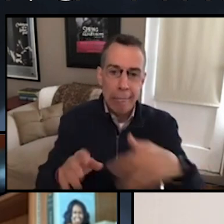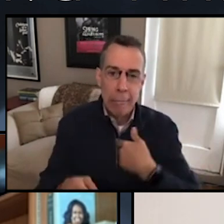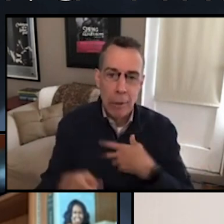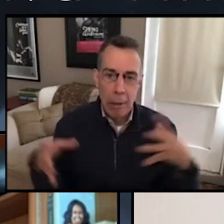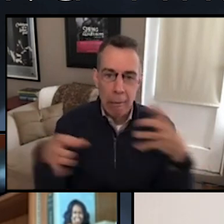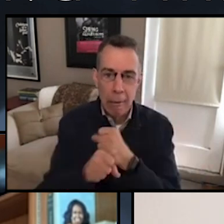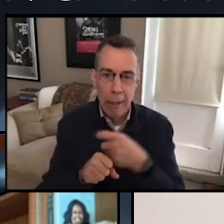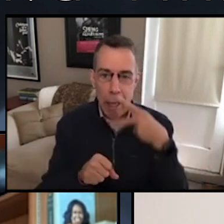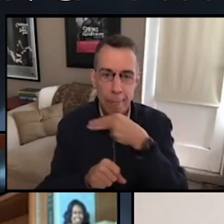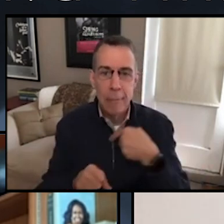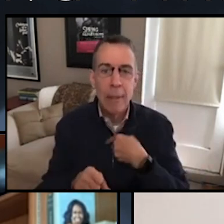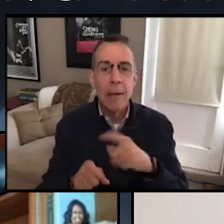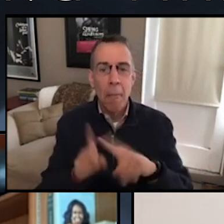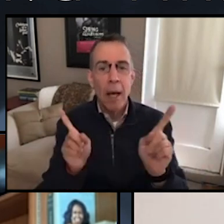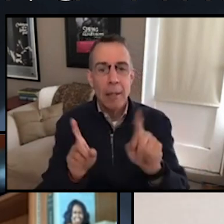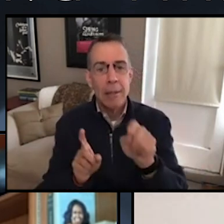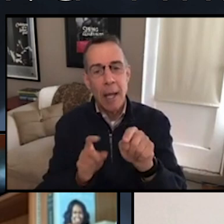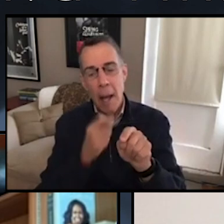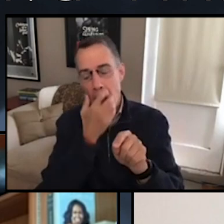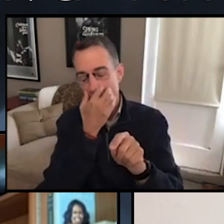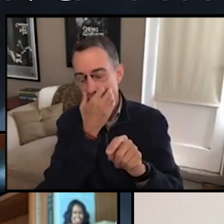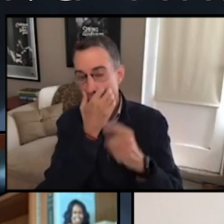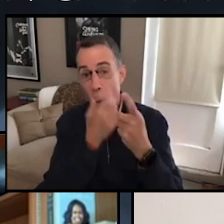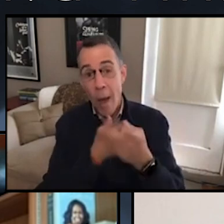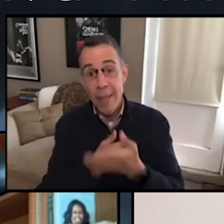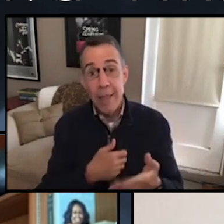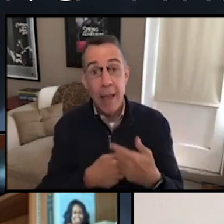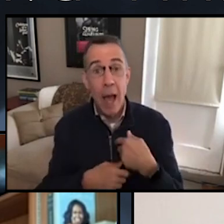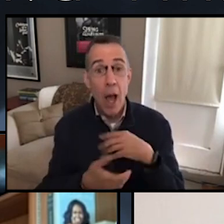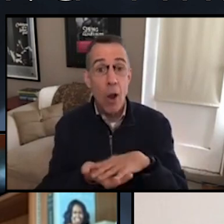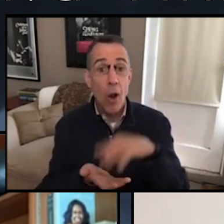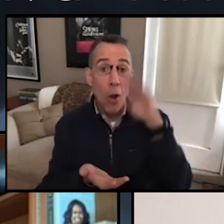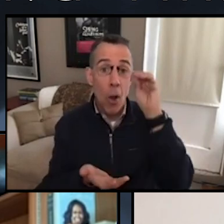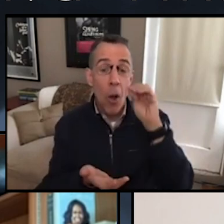to add onto that. One thing that we did learn a lot about was doing these fully